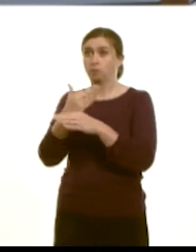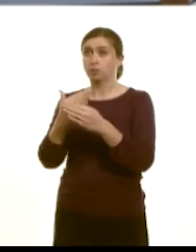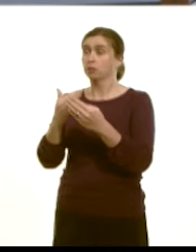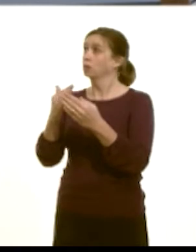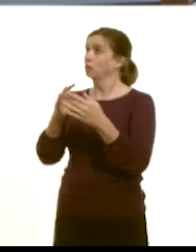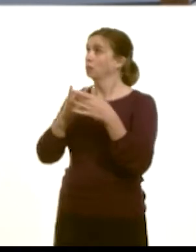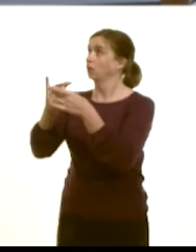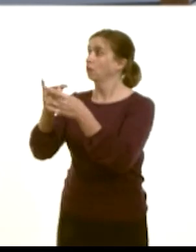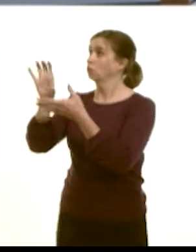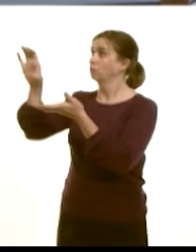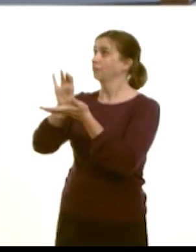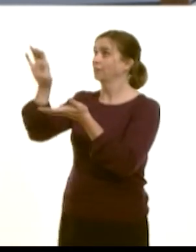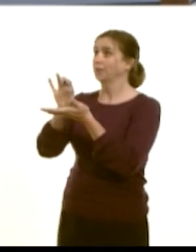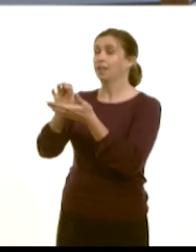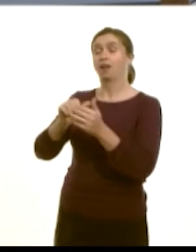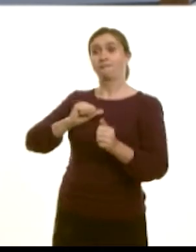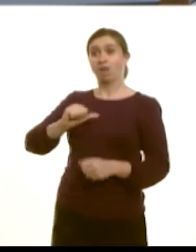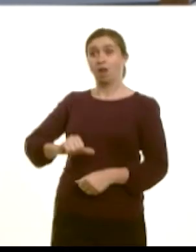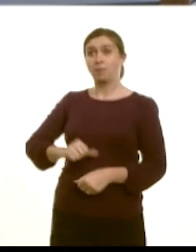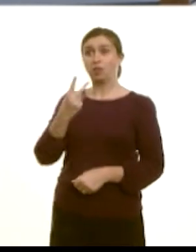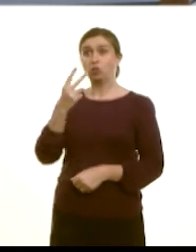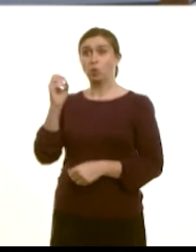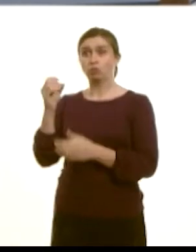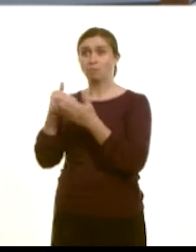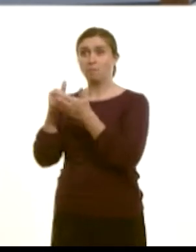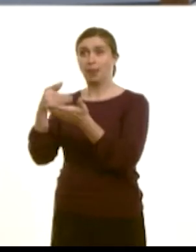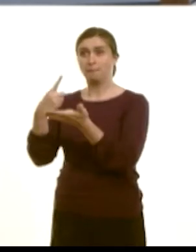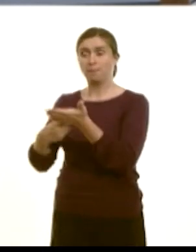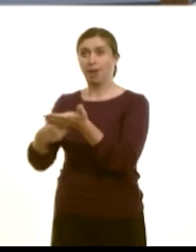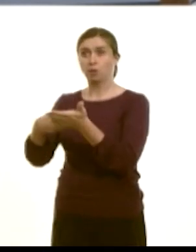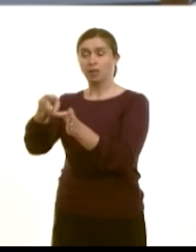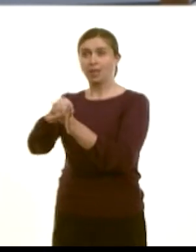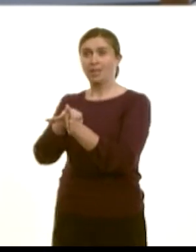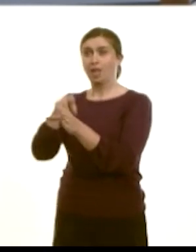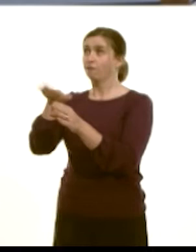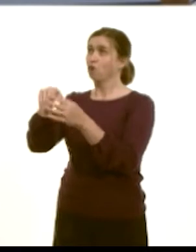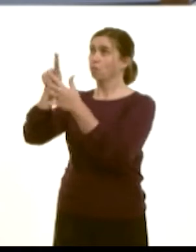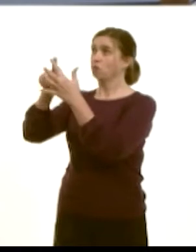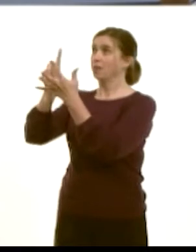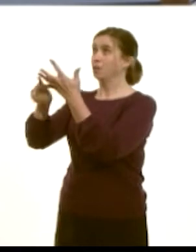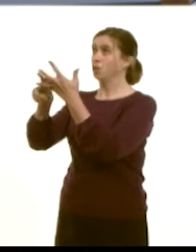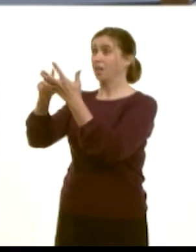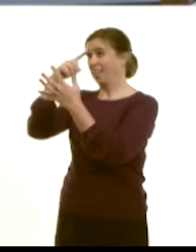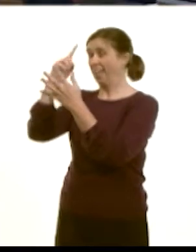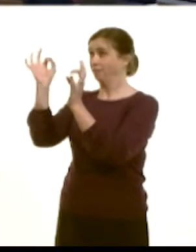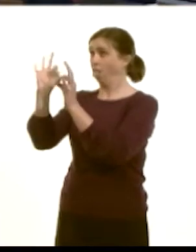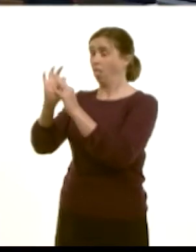Farming, of course, gets £200 million a year from the European Union, without which farming in Wales would collapse; it would not exist.